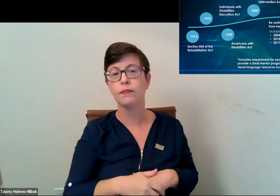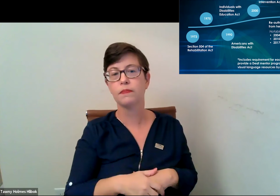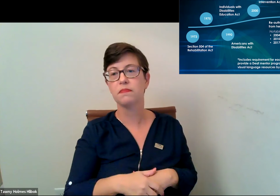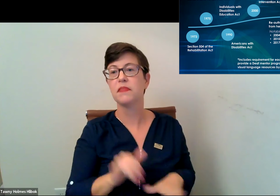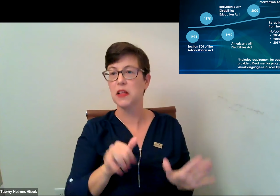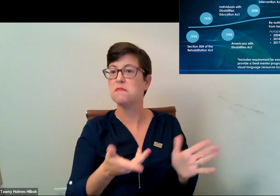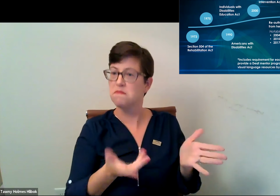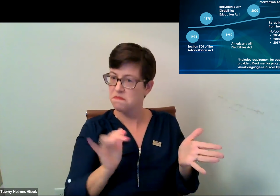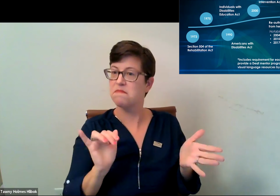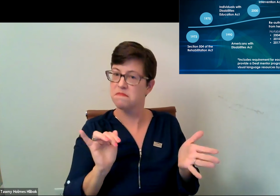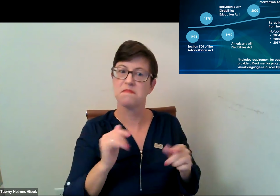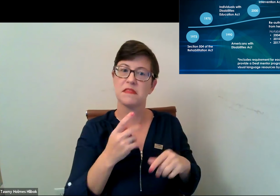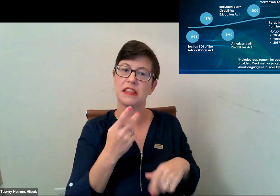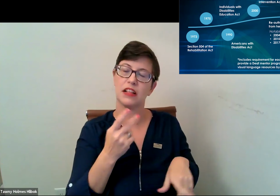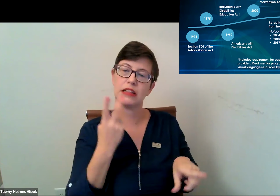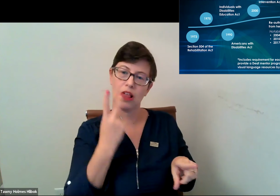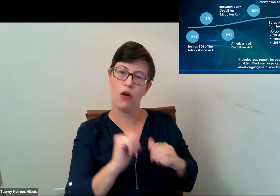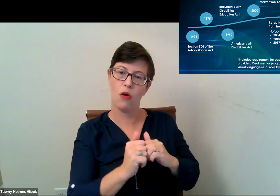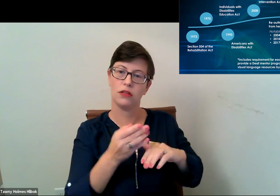So that was actually being used more than the IDEA law is